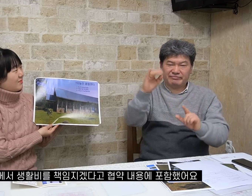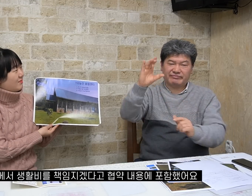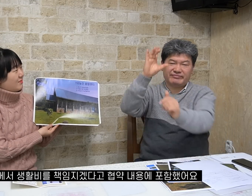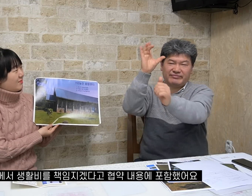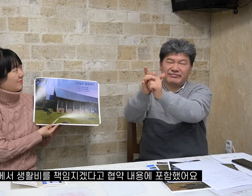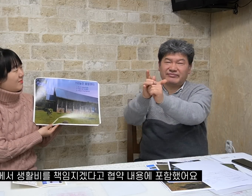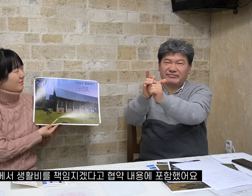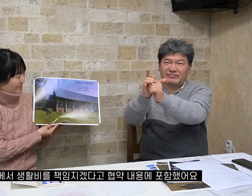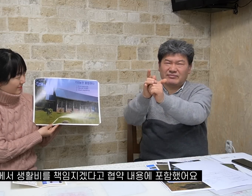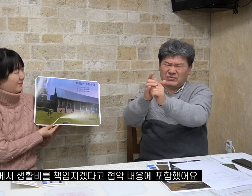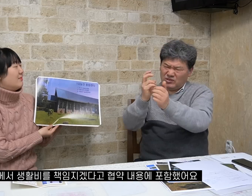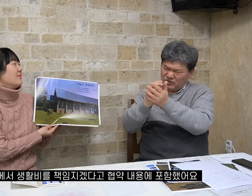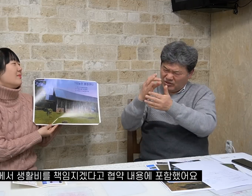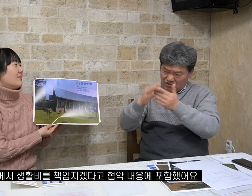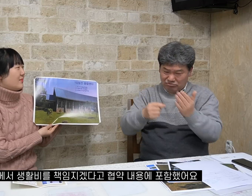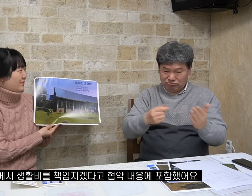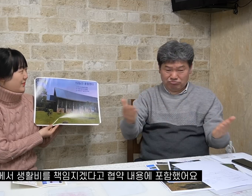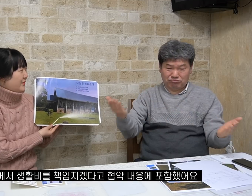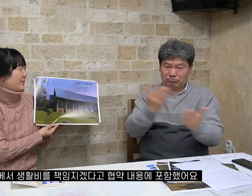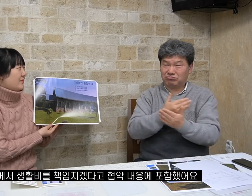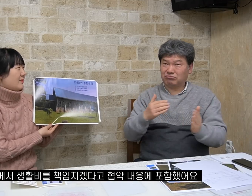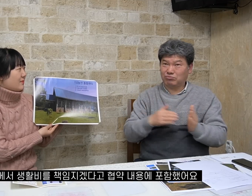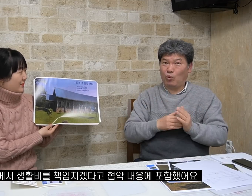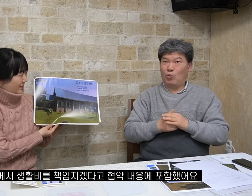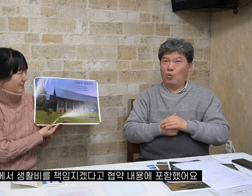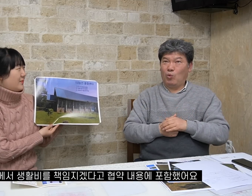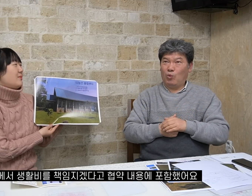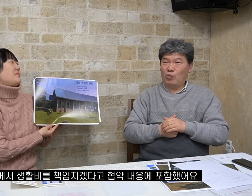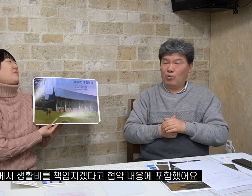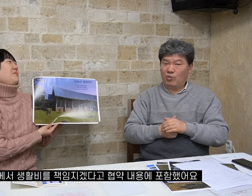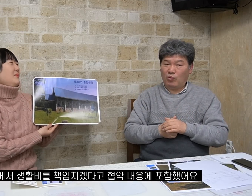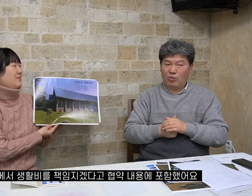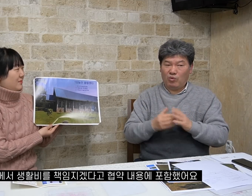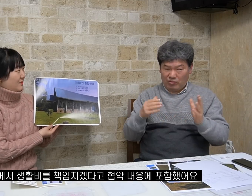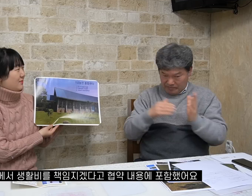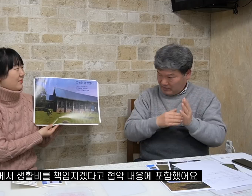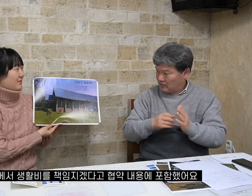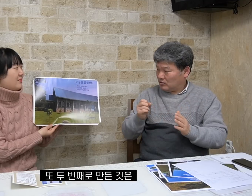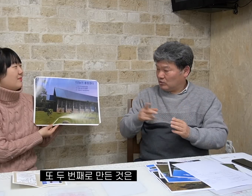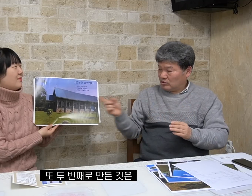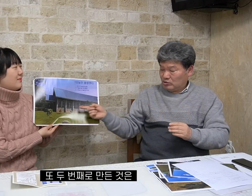the denomination has included in the agreement that the denomination will be responsible for the cost of living.